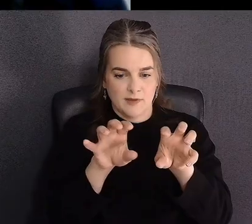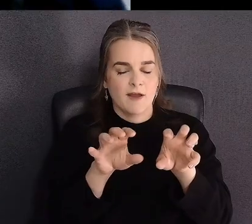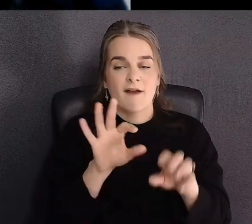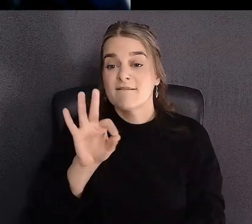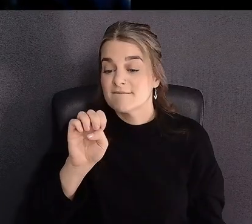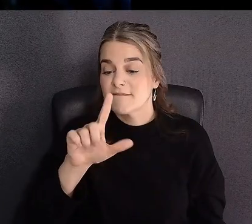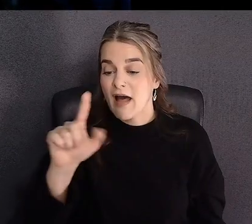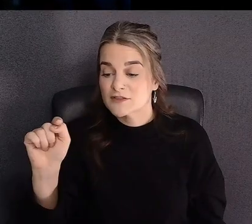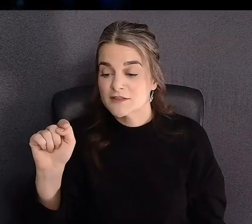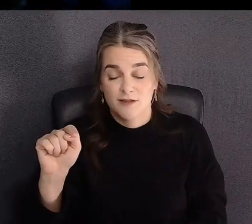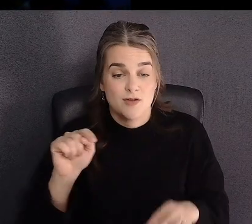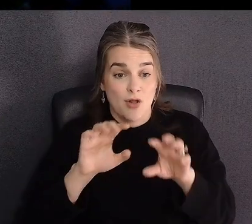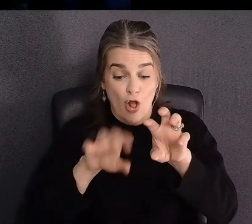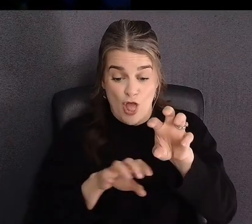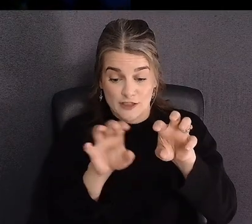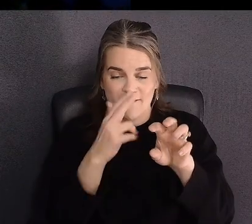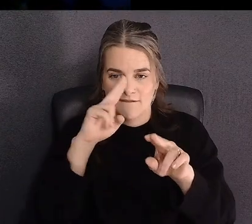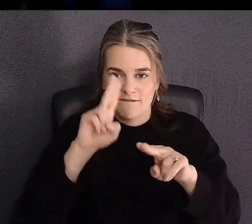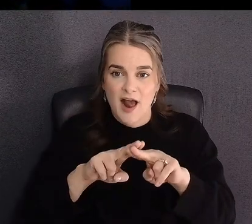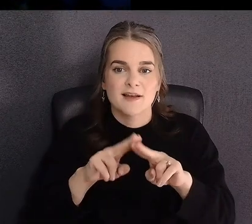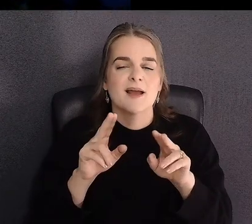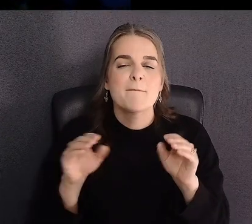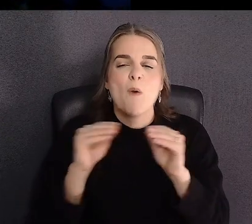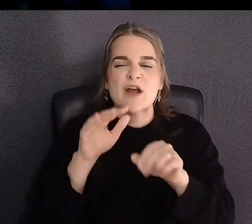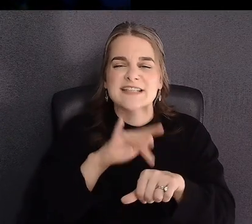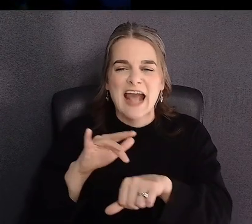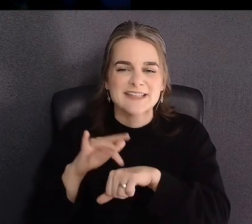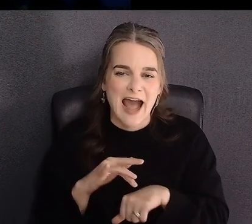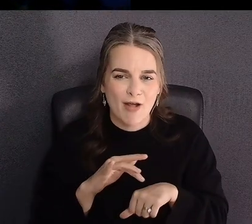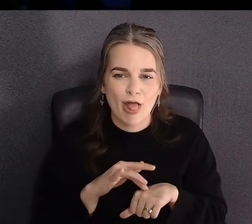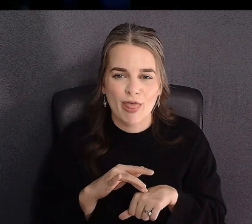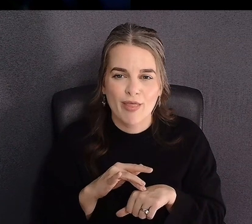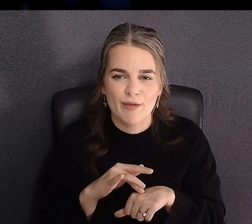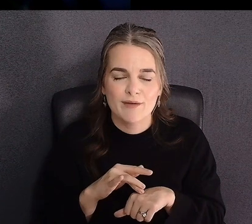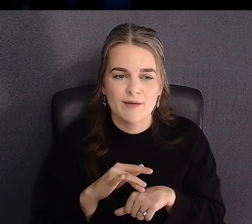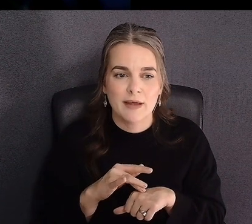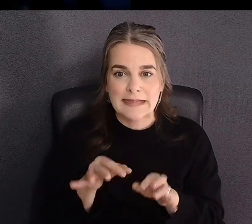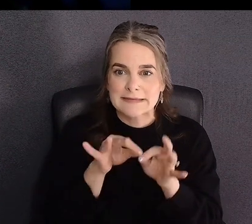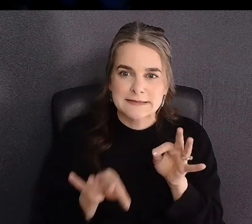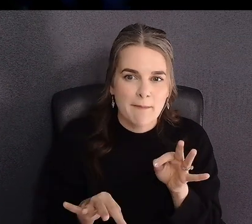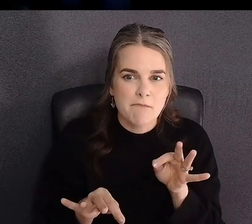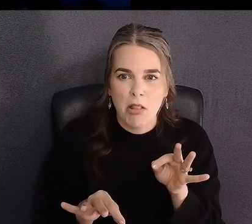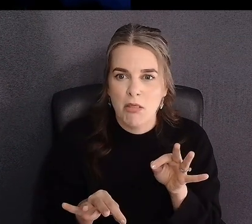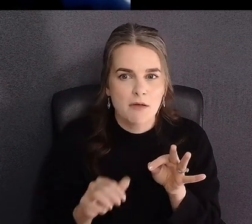And you can really build. It's simple, too. It's not overwhelming with images.